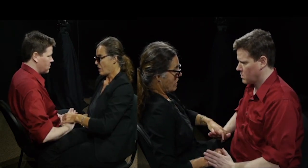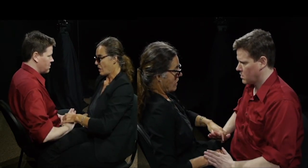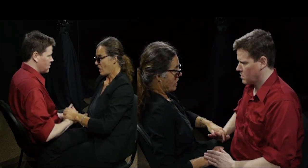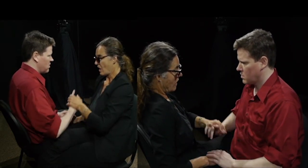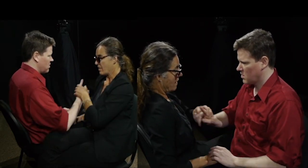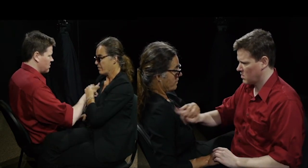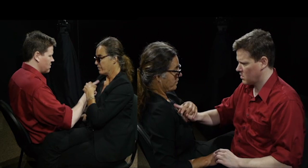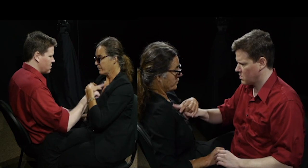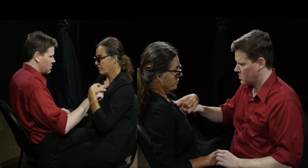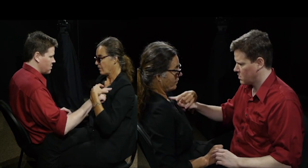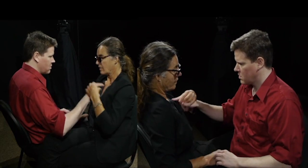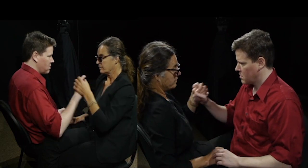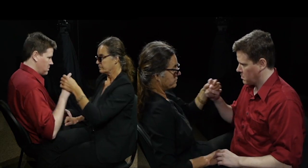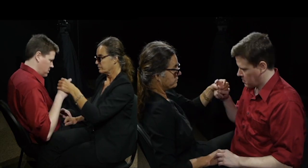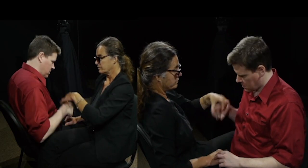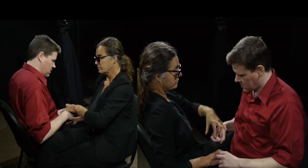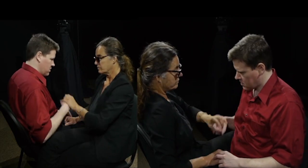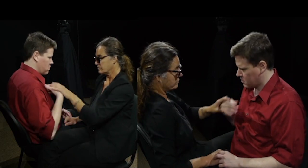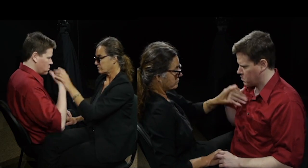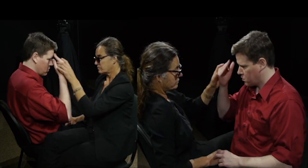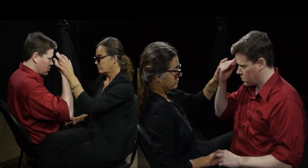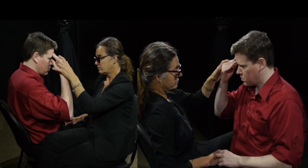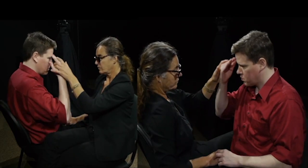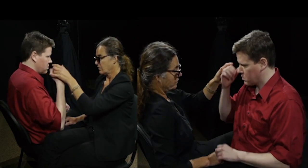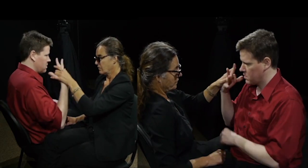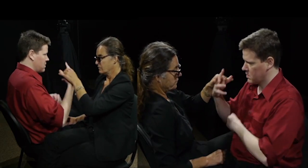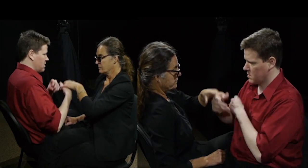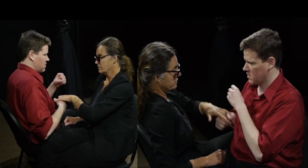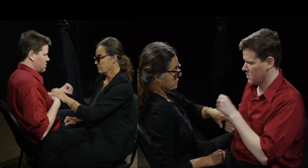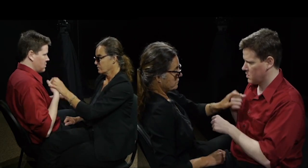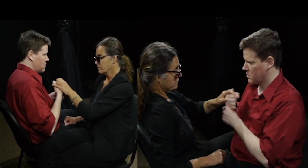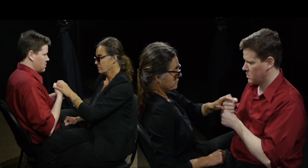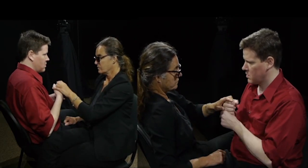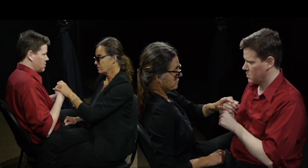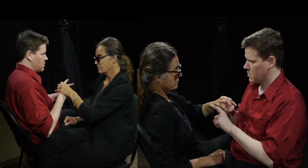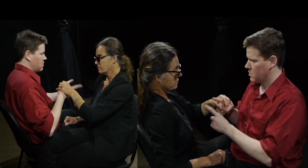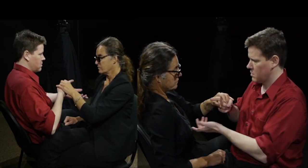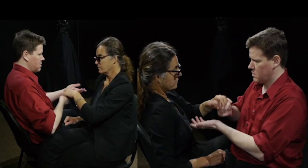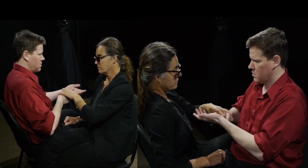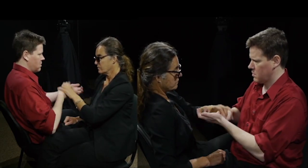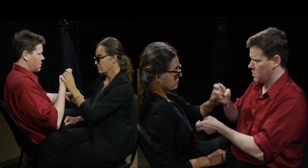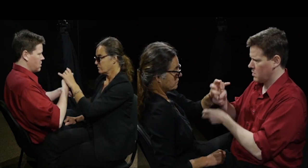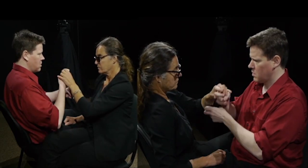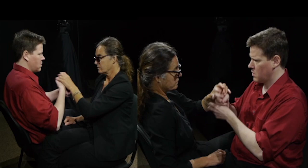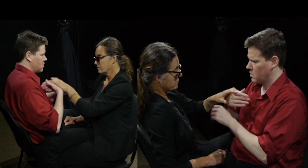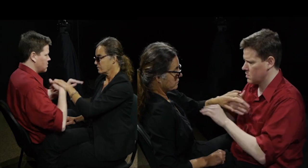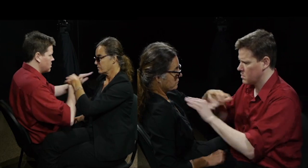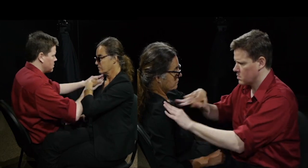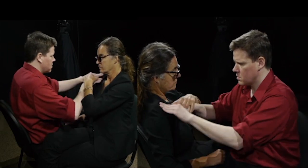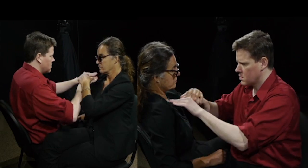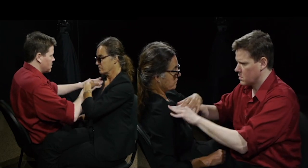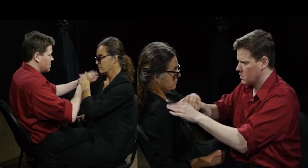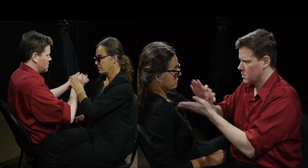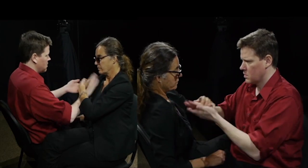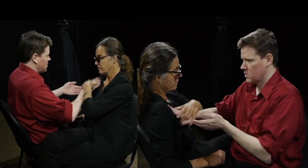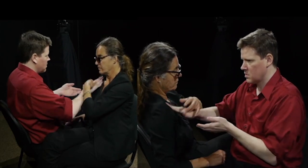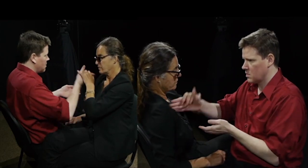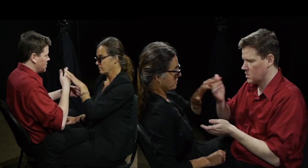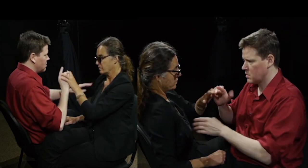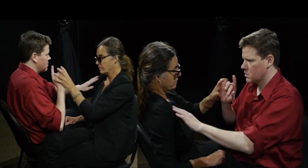DeafBlind teachers hired to teach DeafBlind children. That is the only way there will be any real change. However, every time I make this argument to a school,